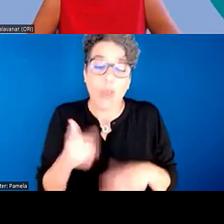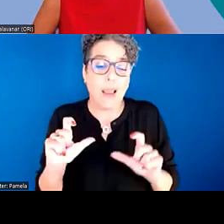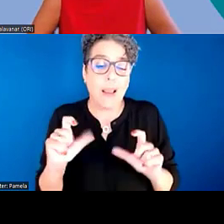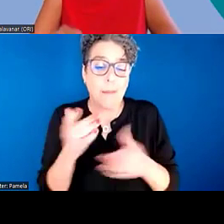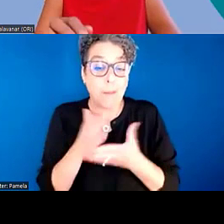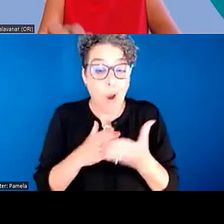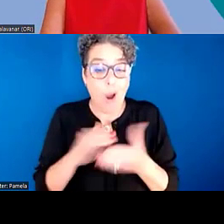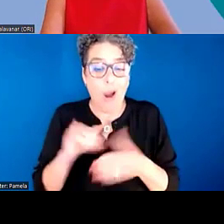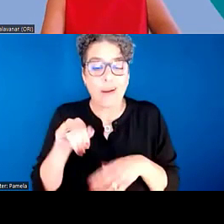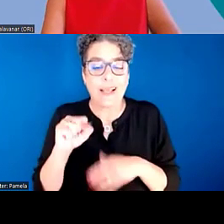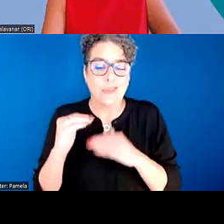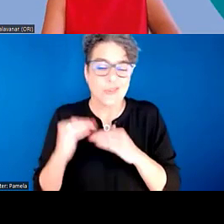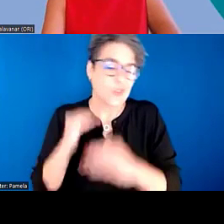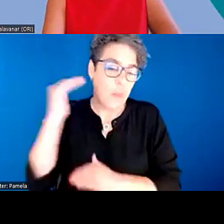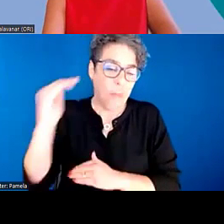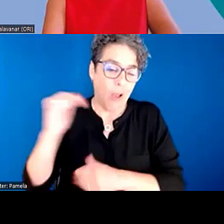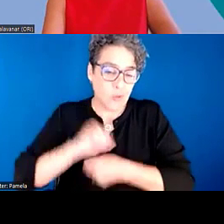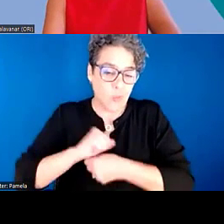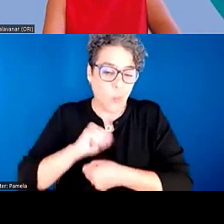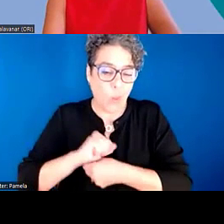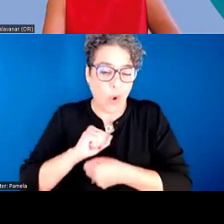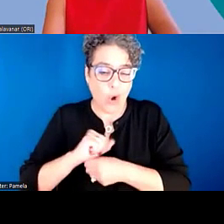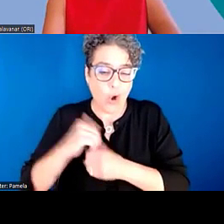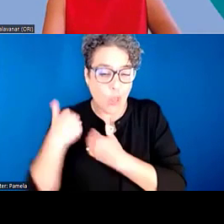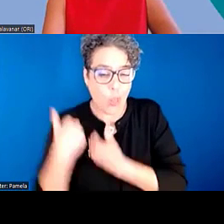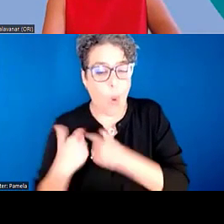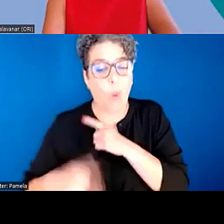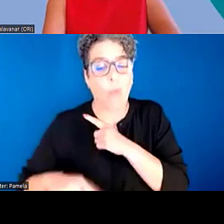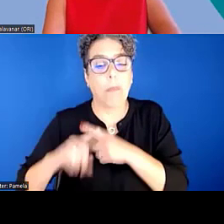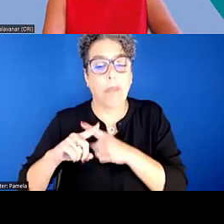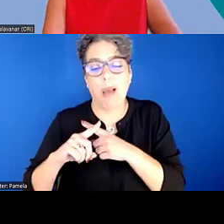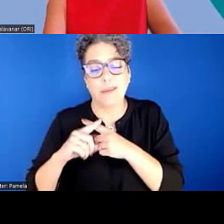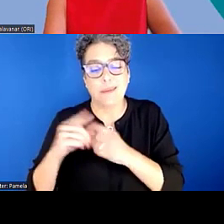so that's something that we can avoid having.